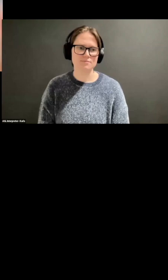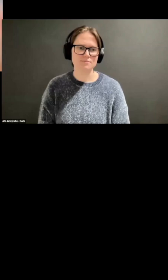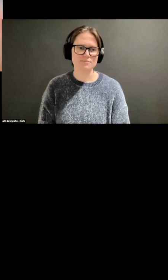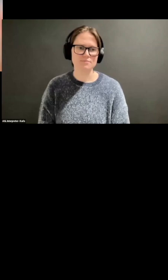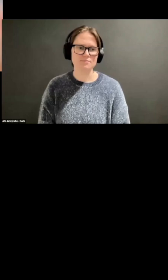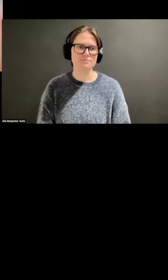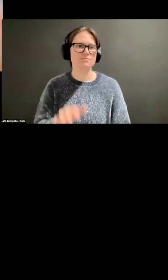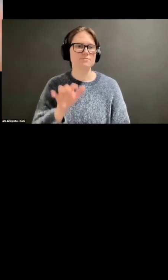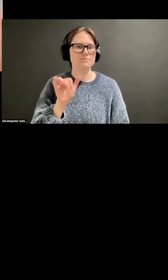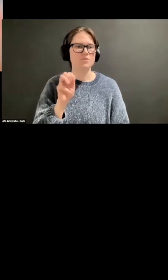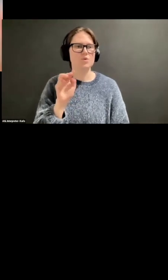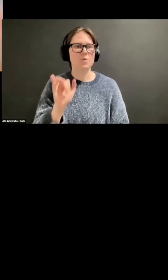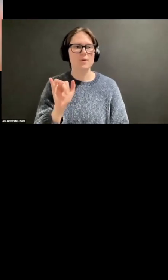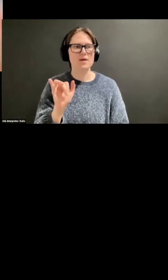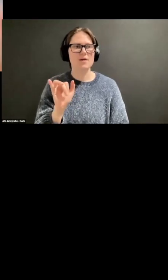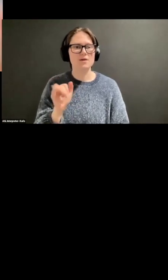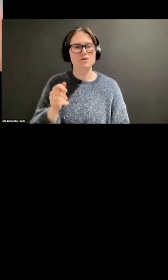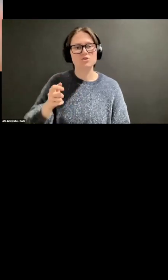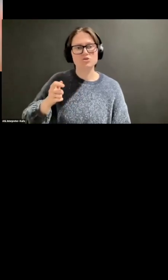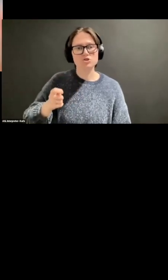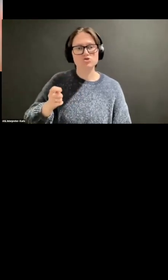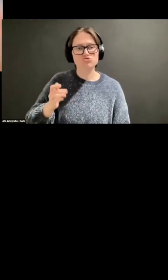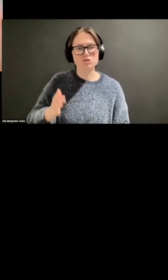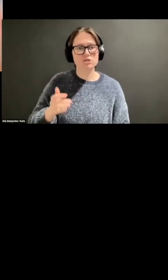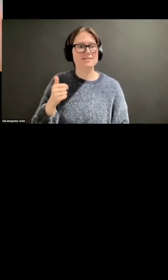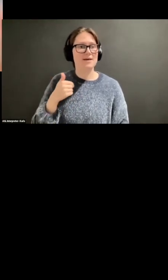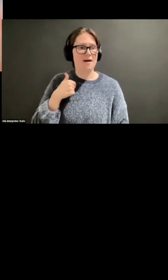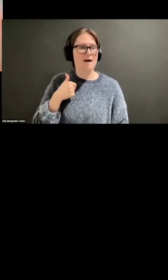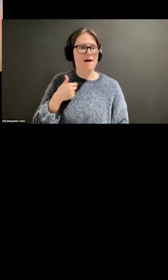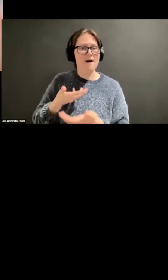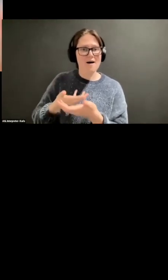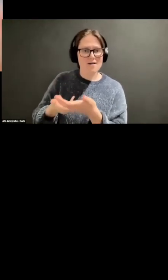that I encountered were wonderful, so I didn't have issues